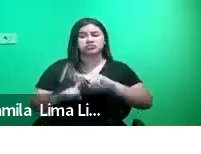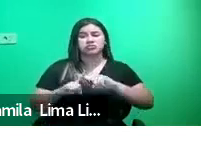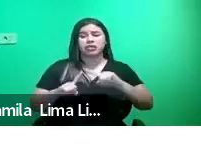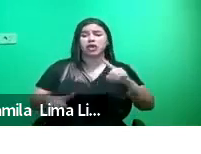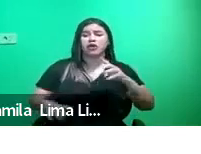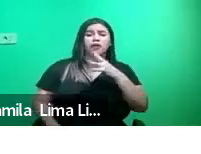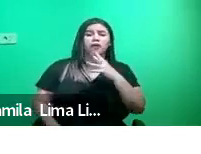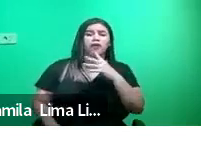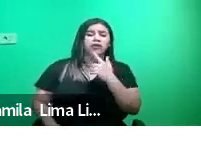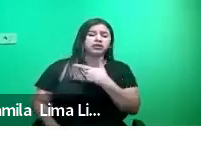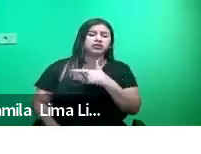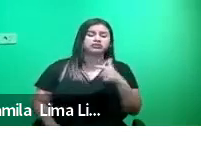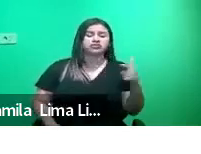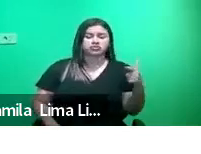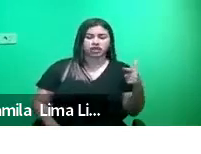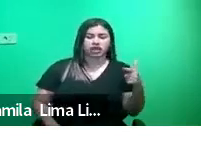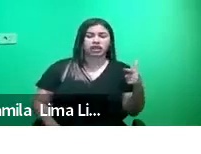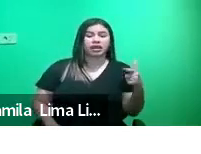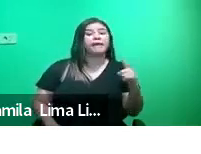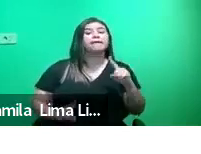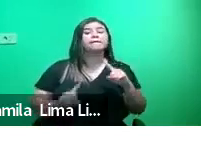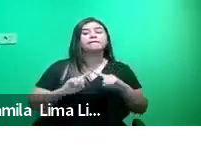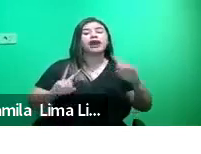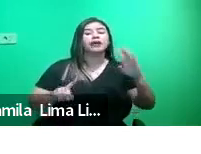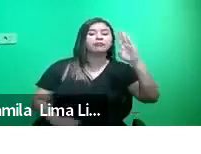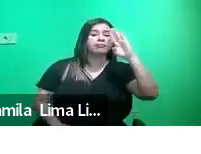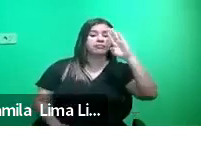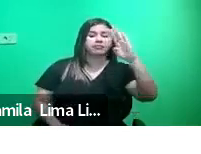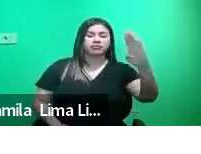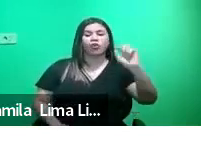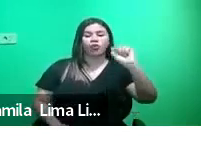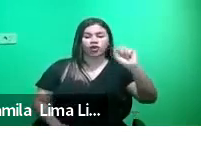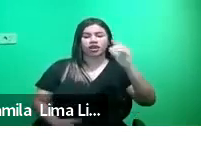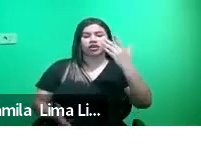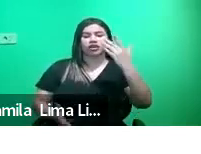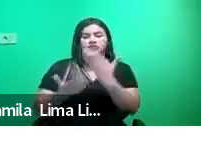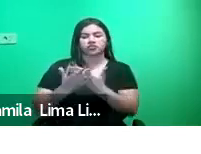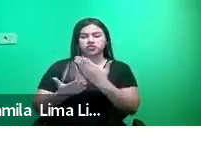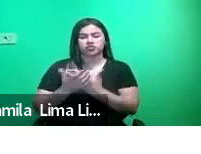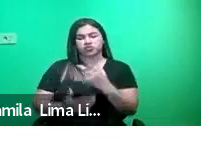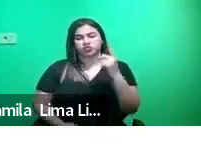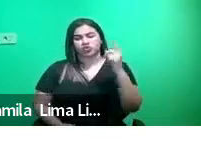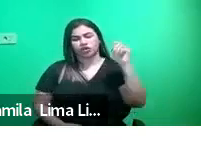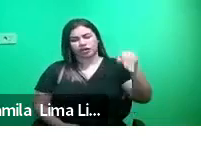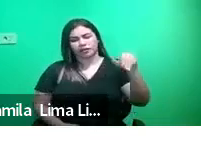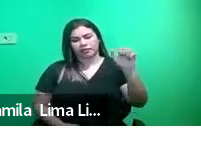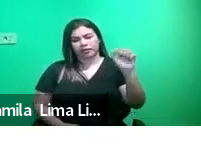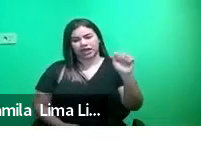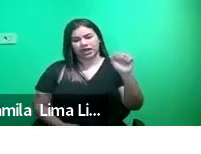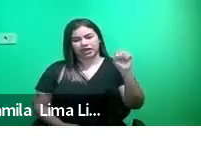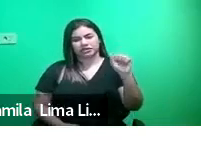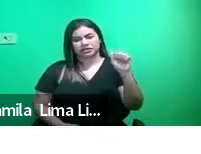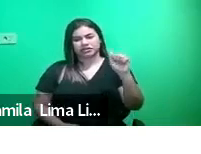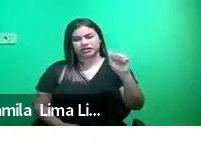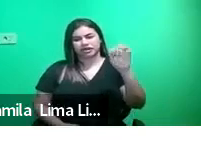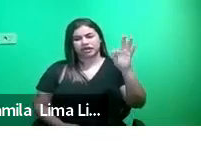but I but I think both of these studies Msatka and buttworth studies Msatka and buttworth do have hlight to me what appeared to to me what appeared to be big,